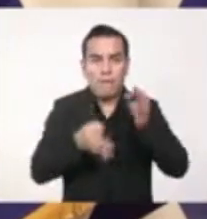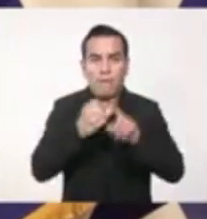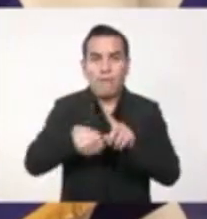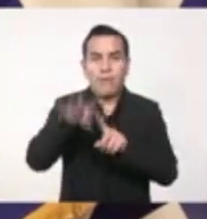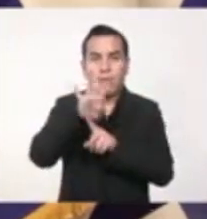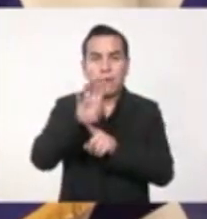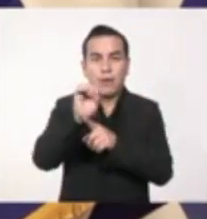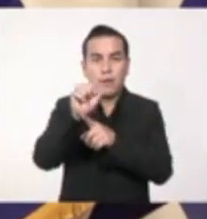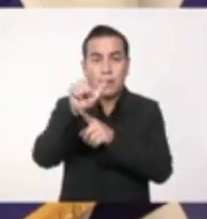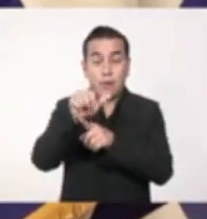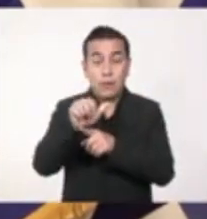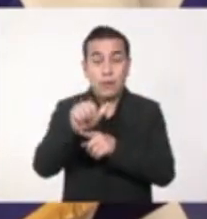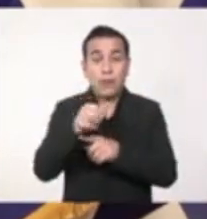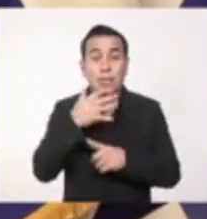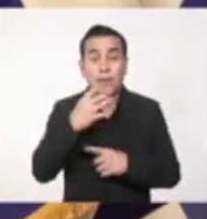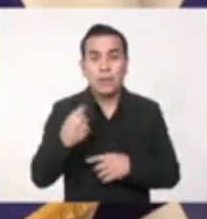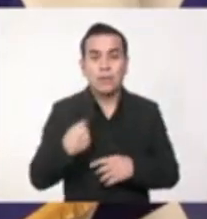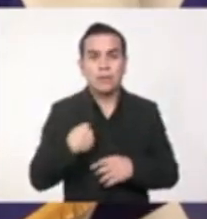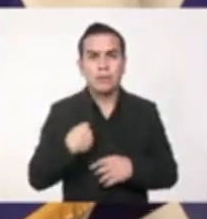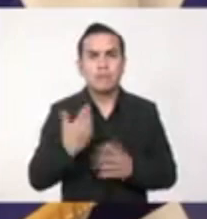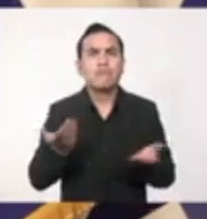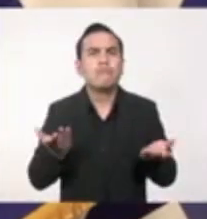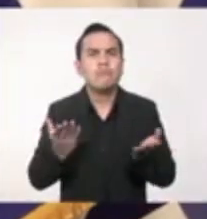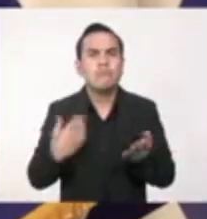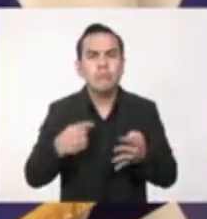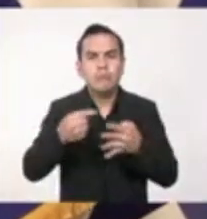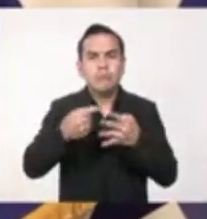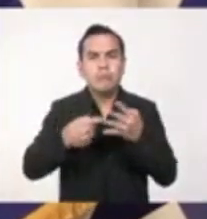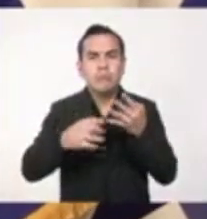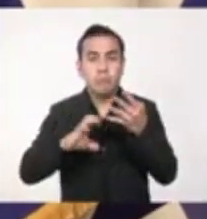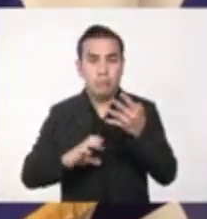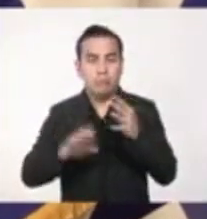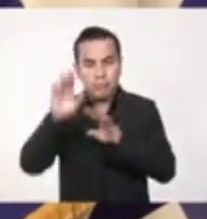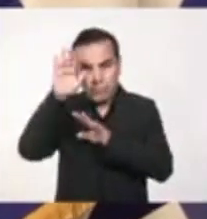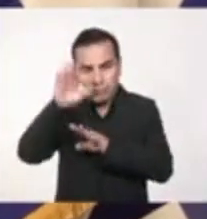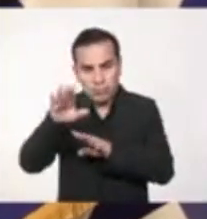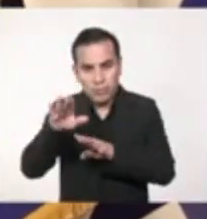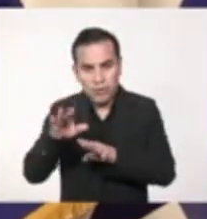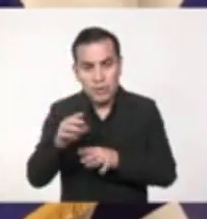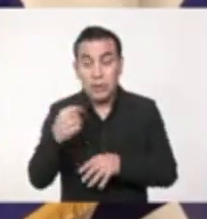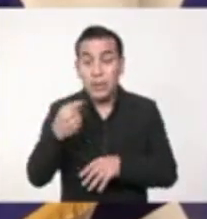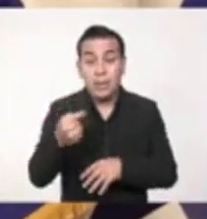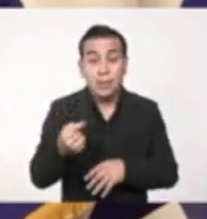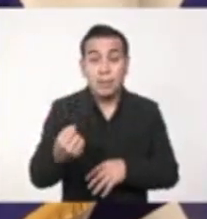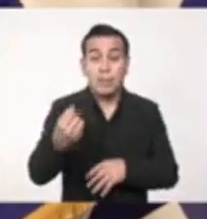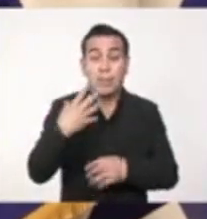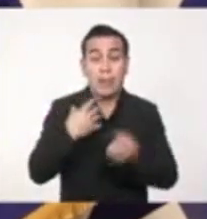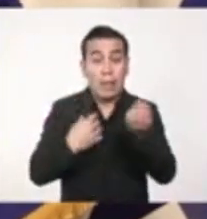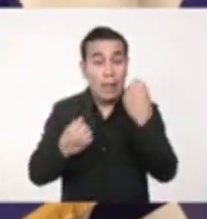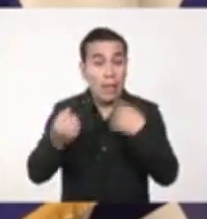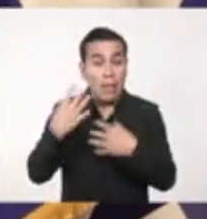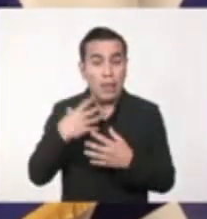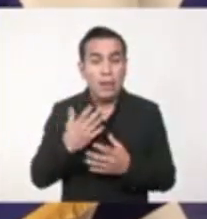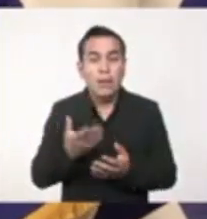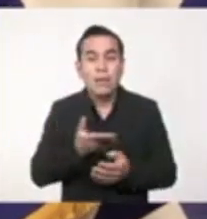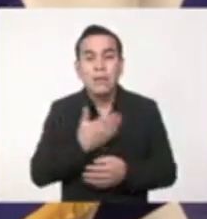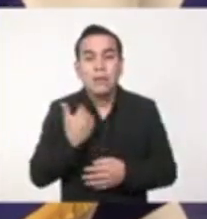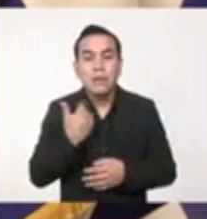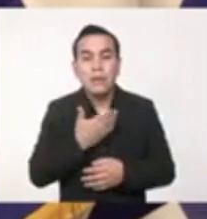that, I am subject to the Constitution, as I always they said it during these two years, the deputies are